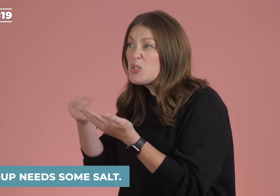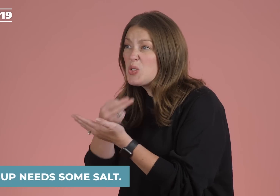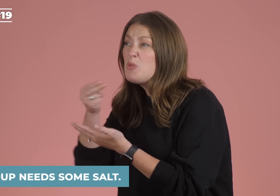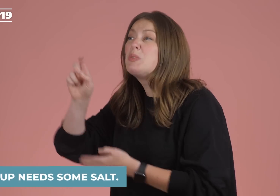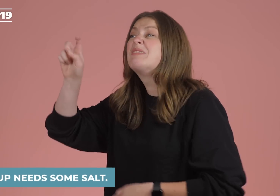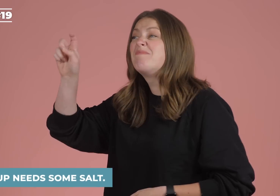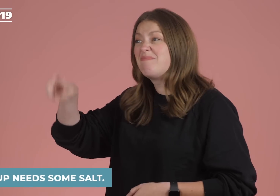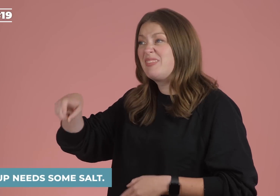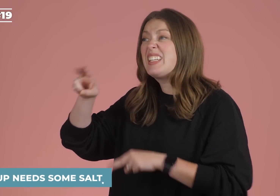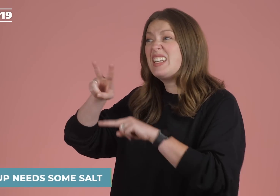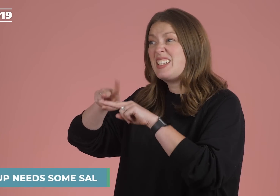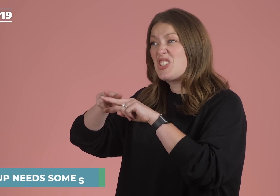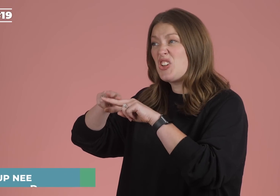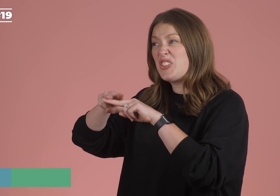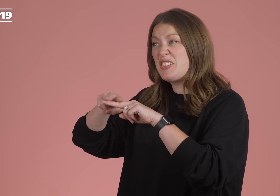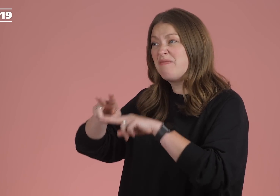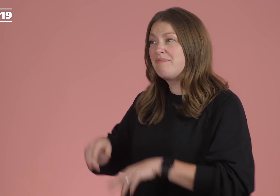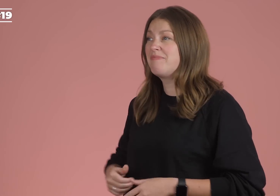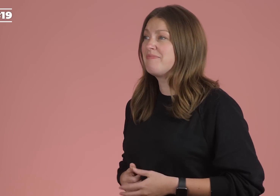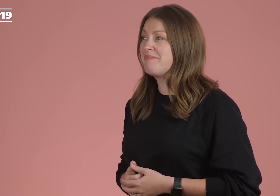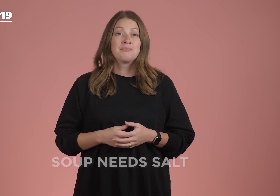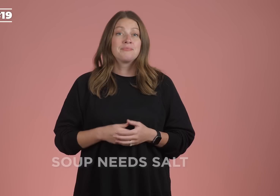Soup needs salt.